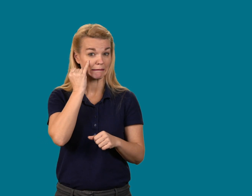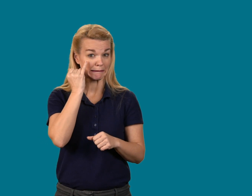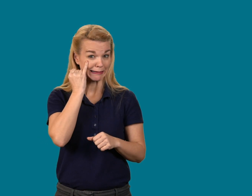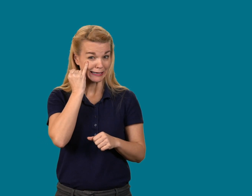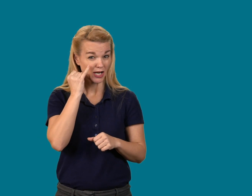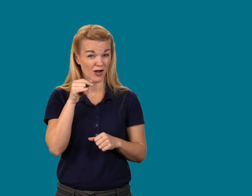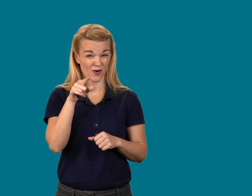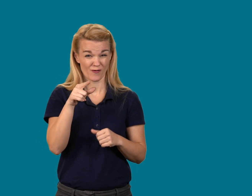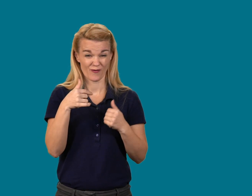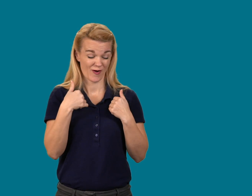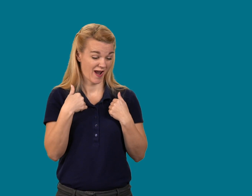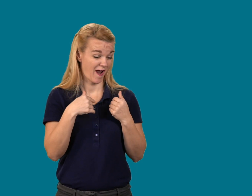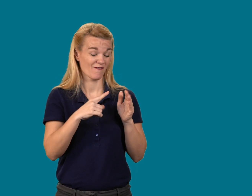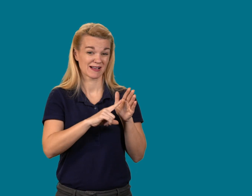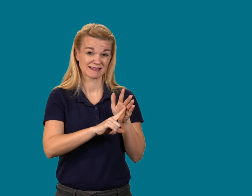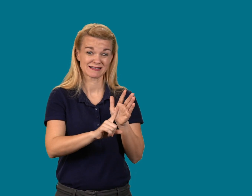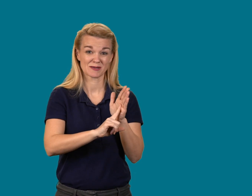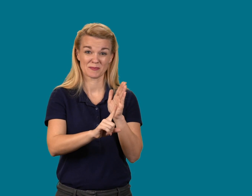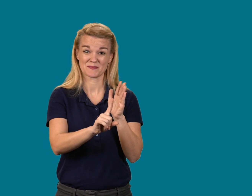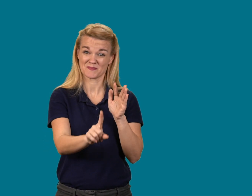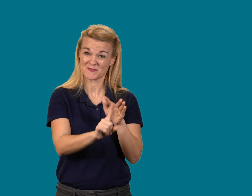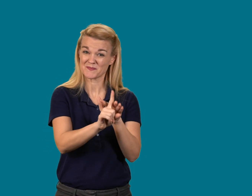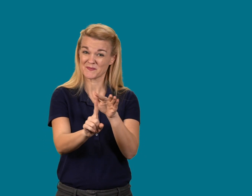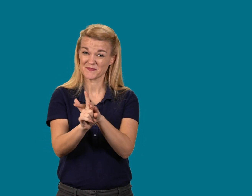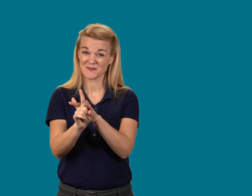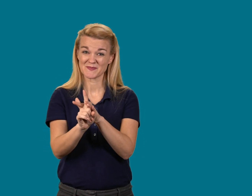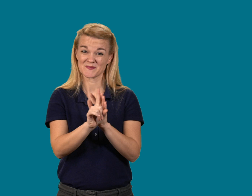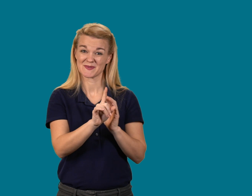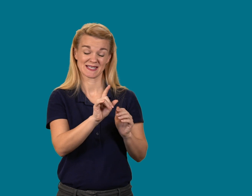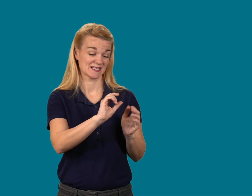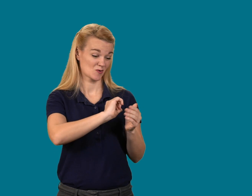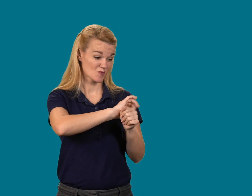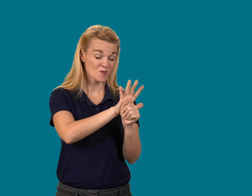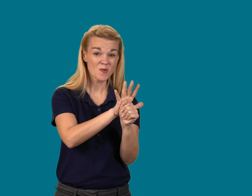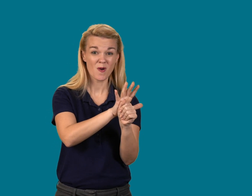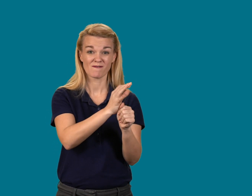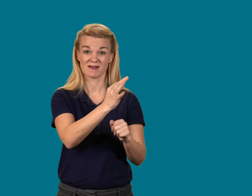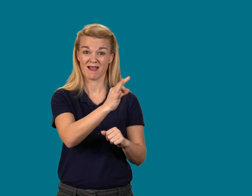If you begin to have symptoms of COVID-19,